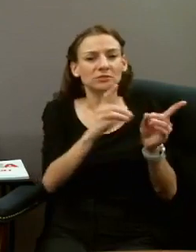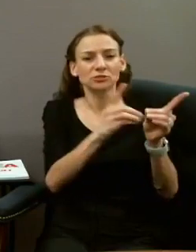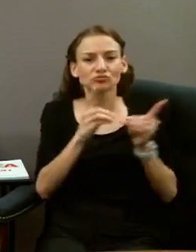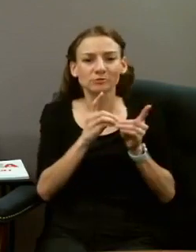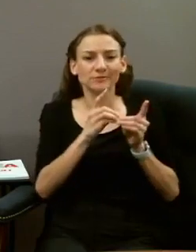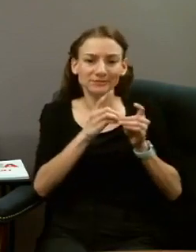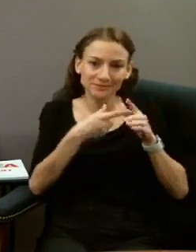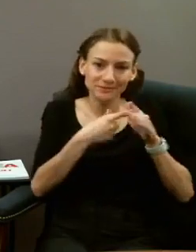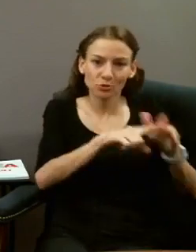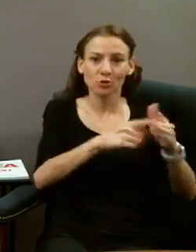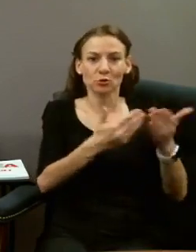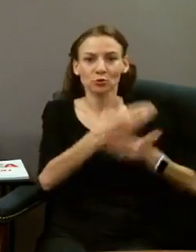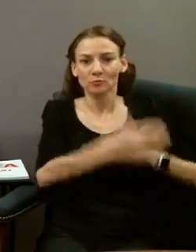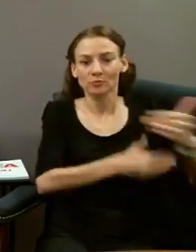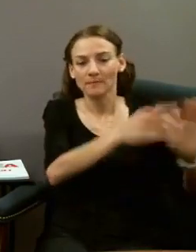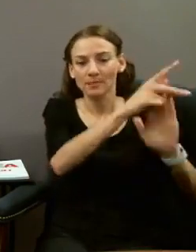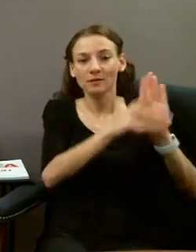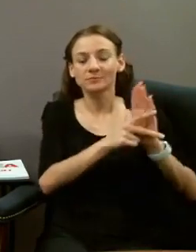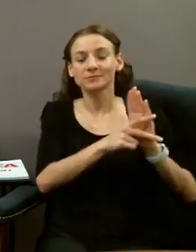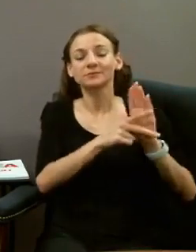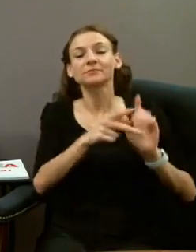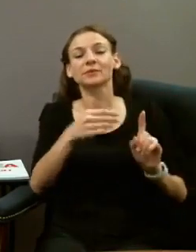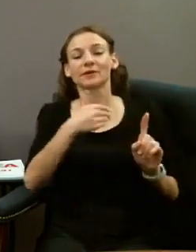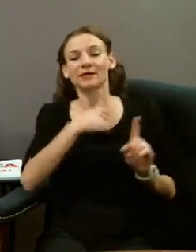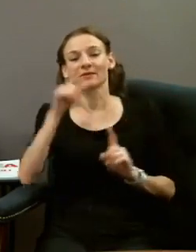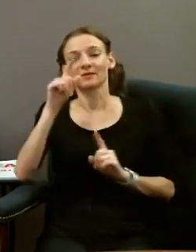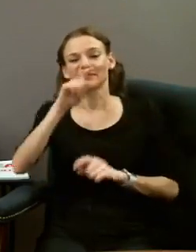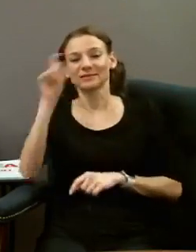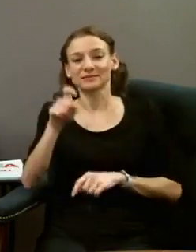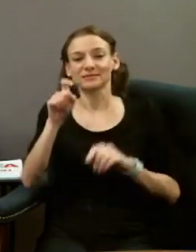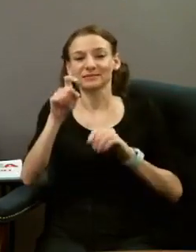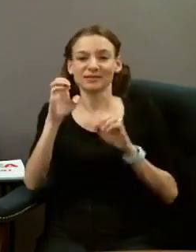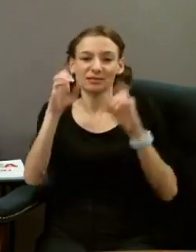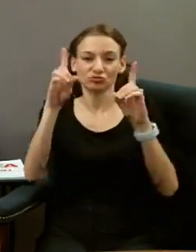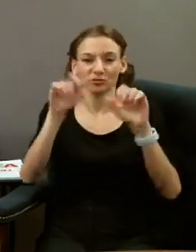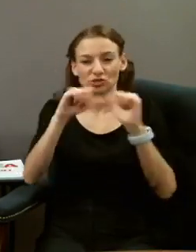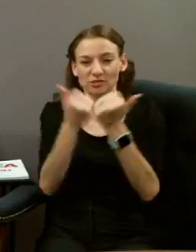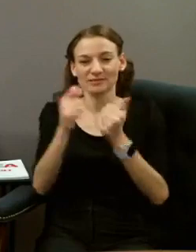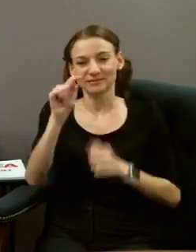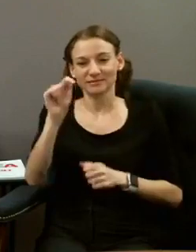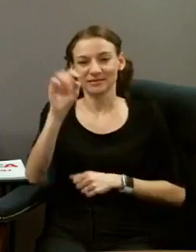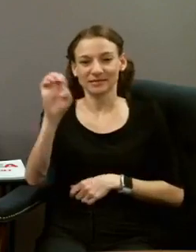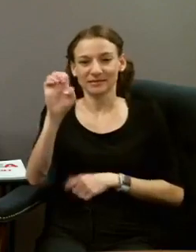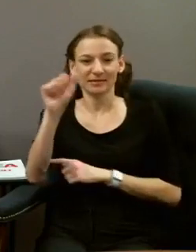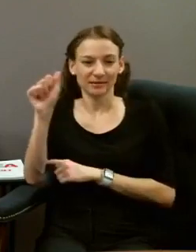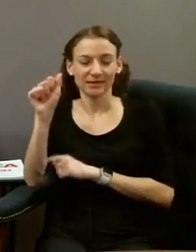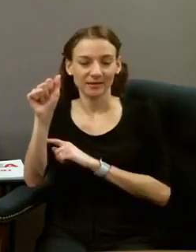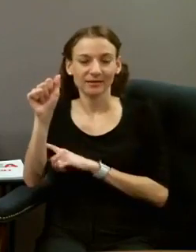our State Department of Education, the Texas Education Agency, or otherwise known as TEA,